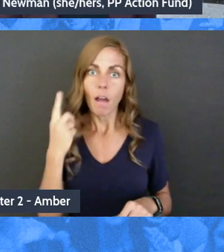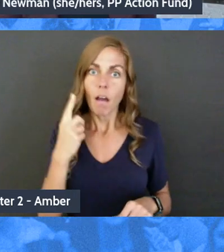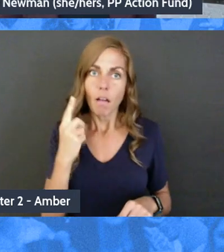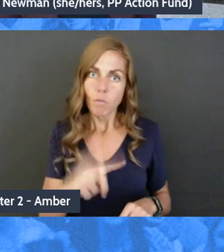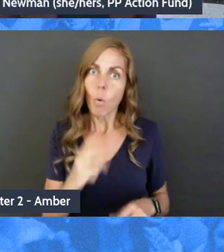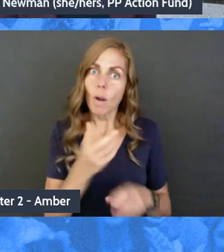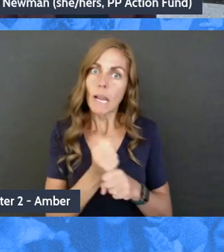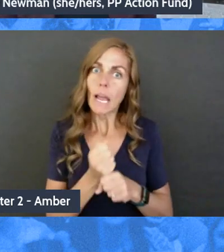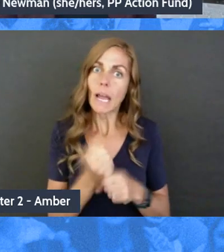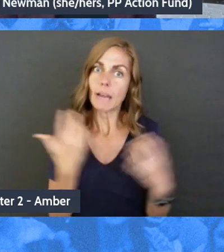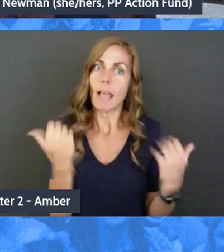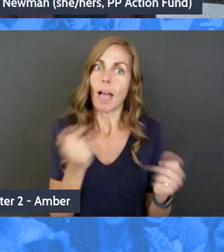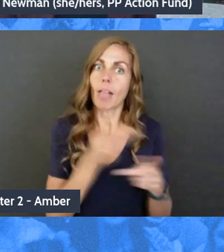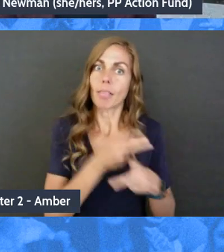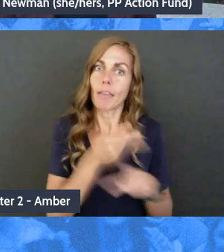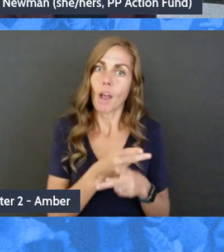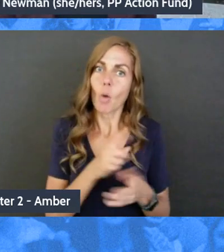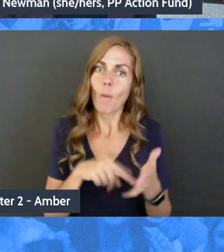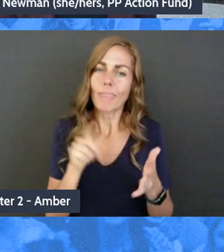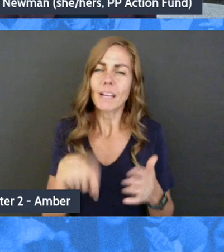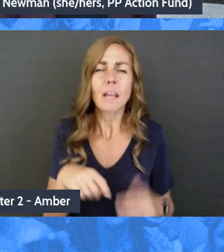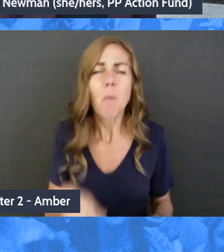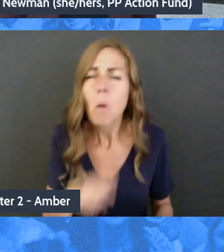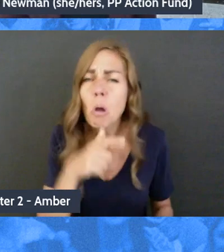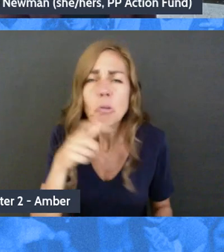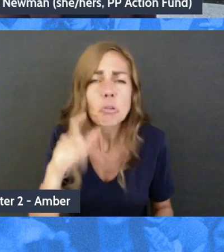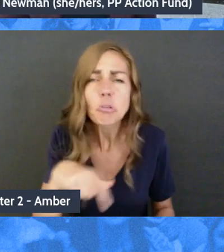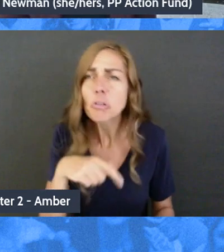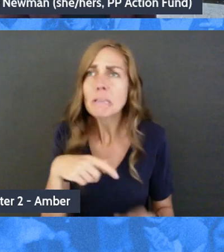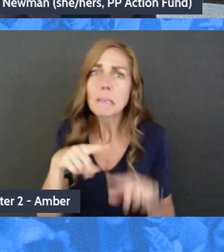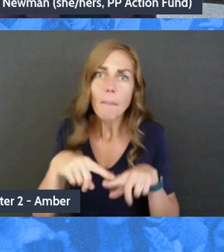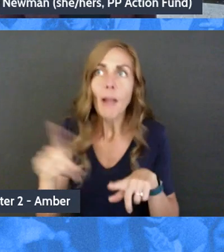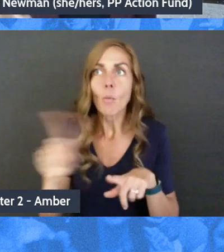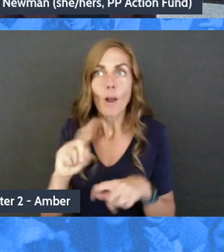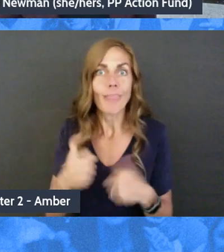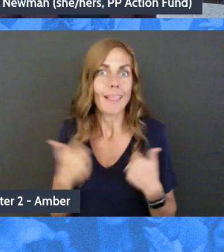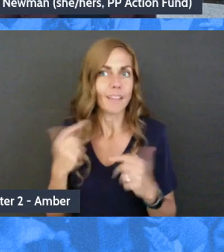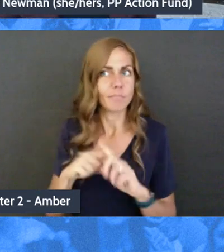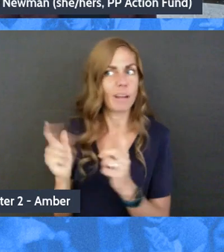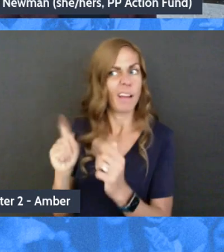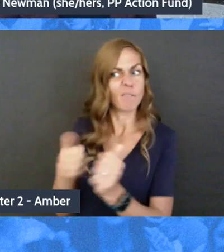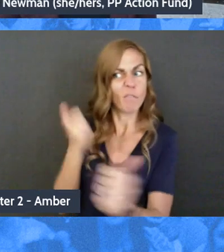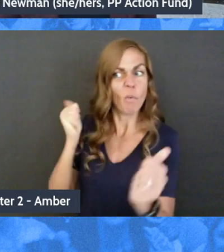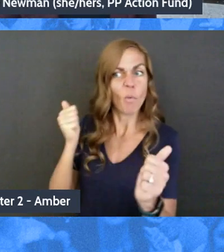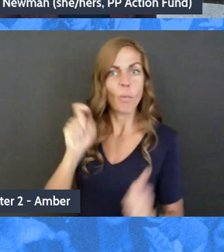that shouldn't depend on where they live. And there was a patient who drove,